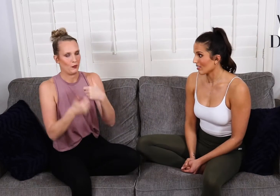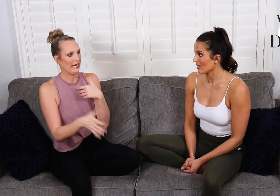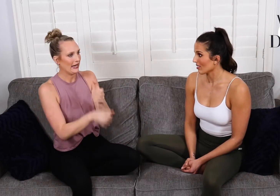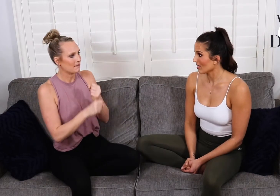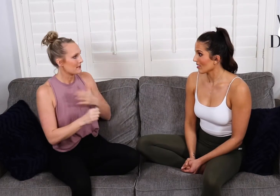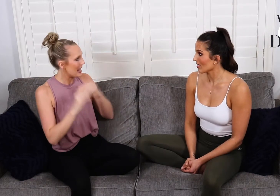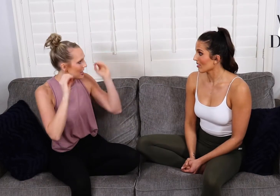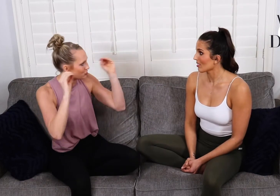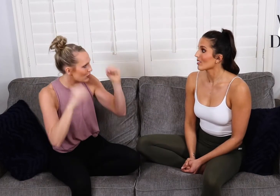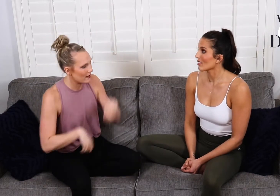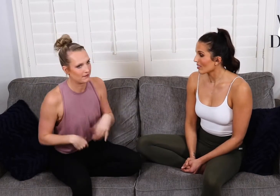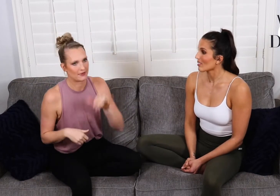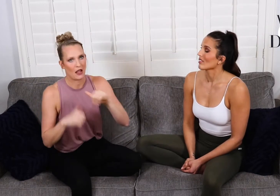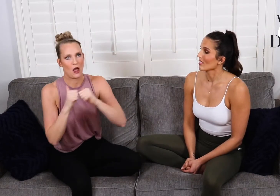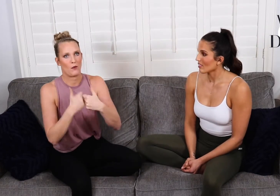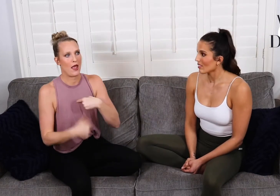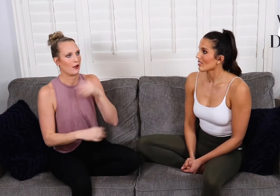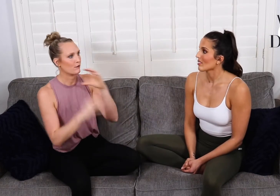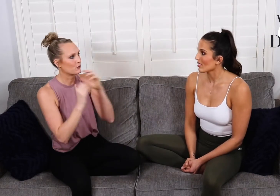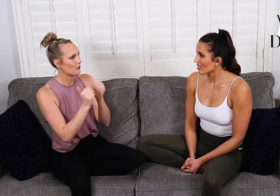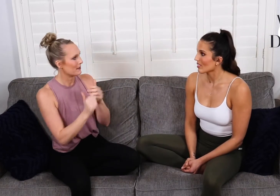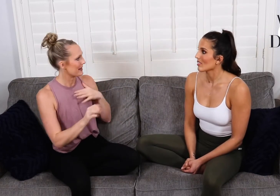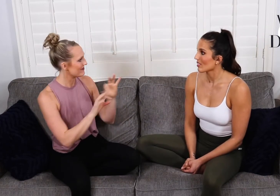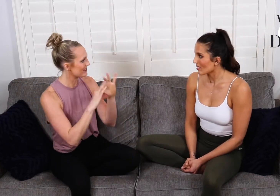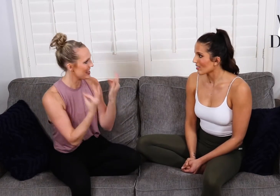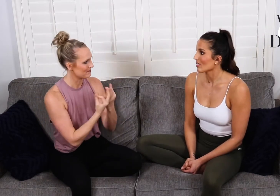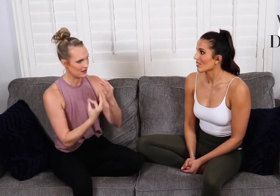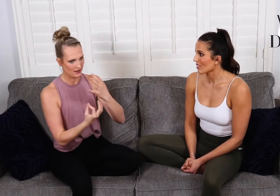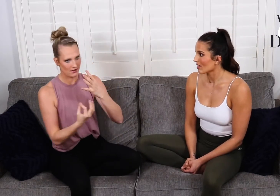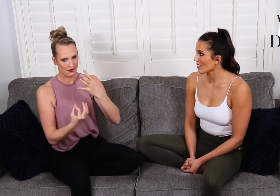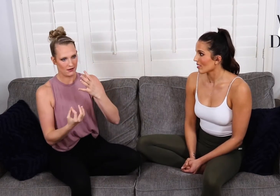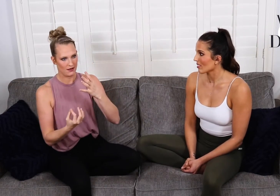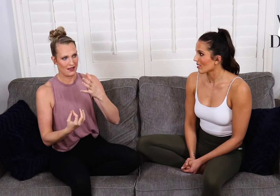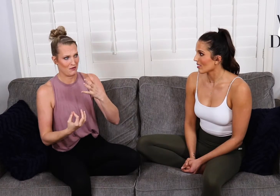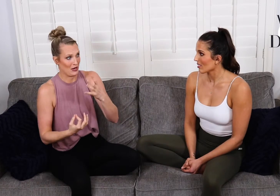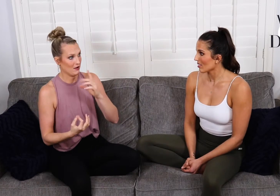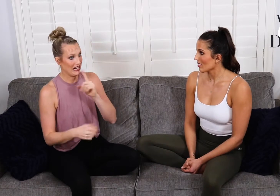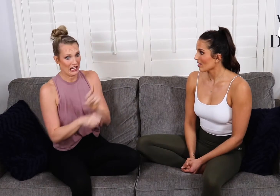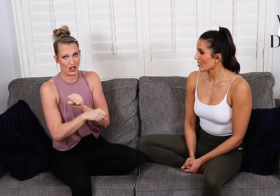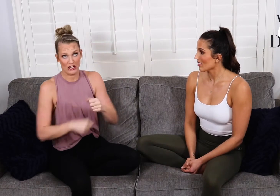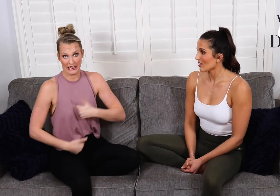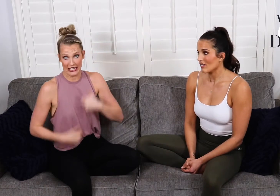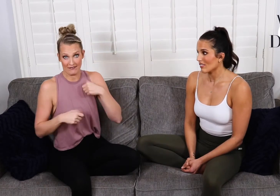how I receive my education. That's how I communicate with my family members and I literally live